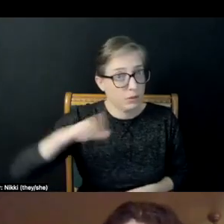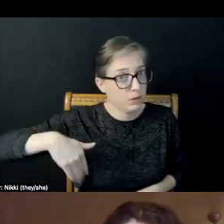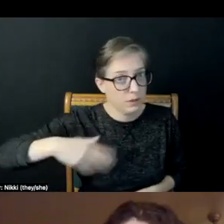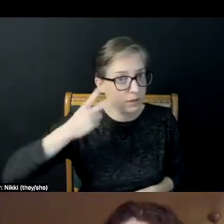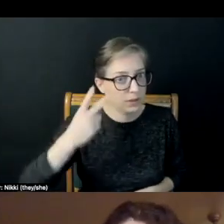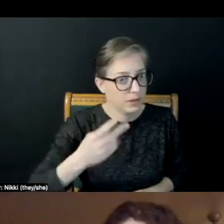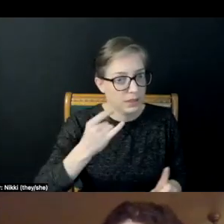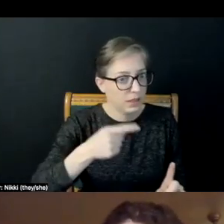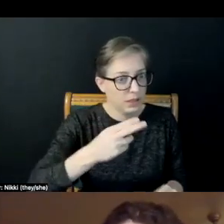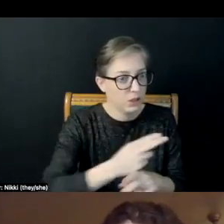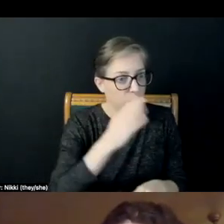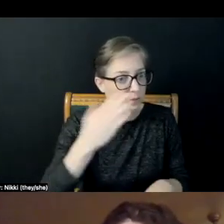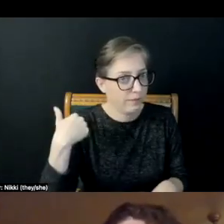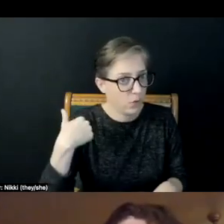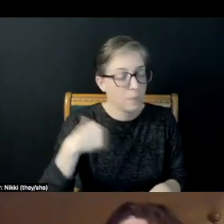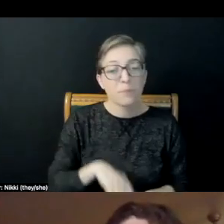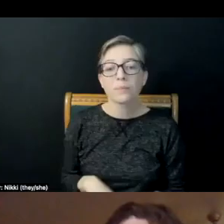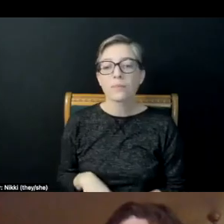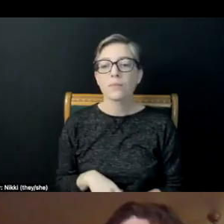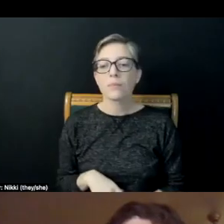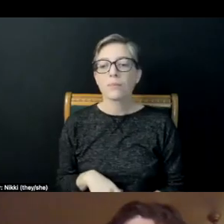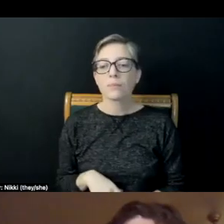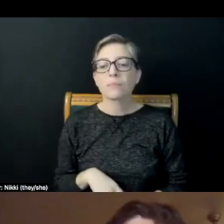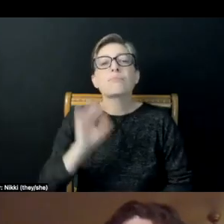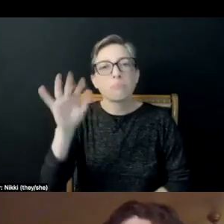monitor my daughter's progress toward feeding independently.